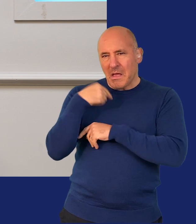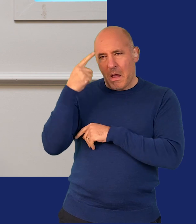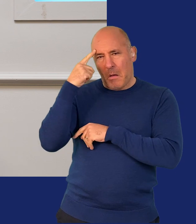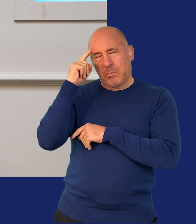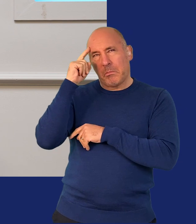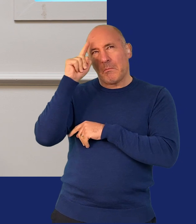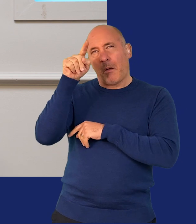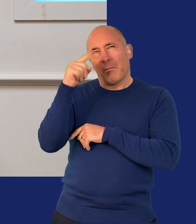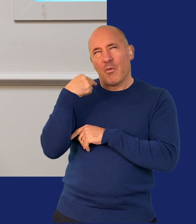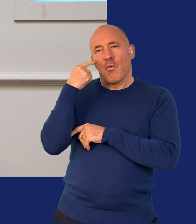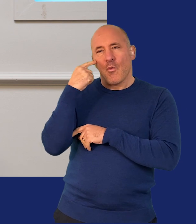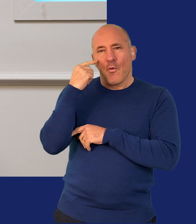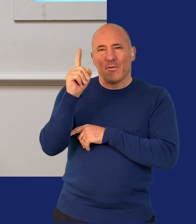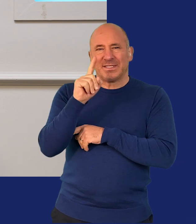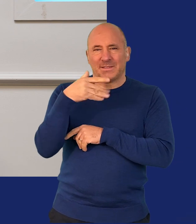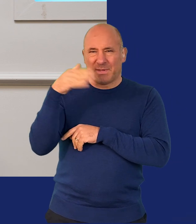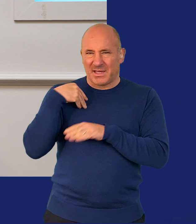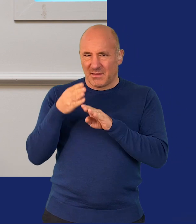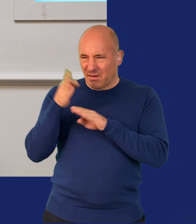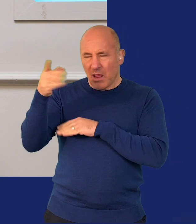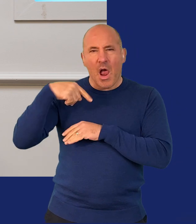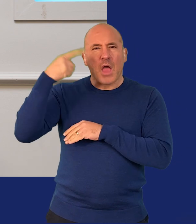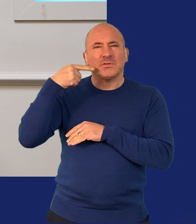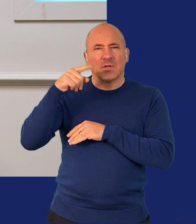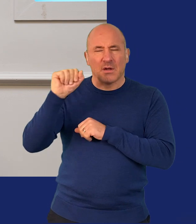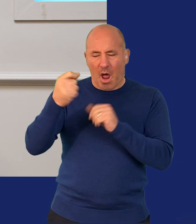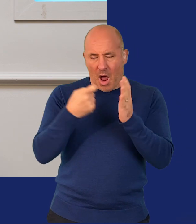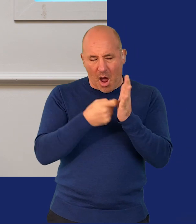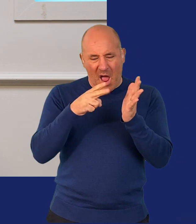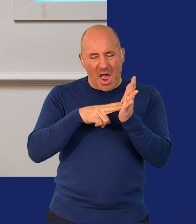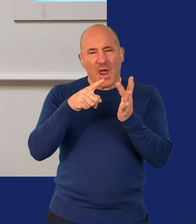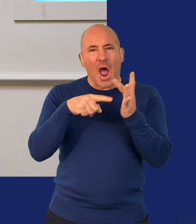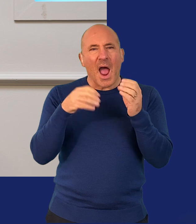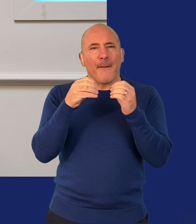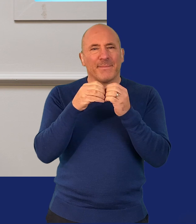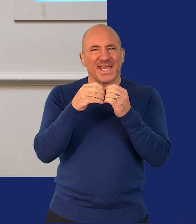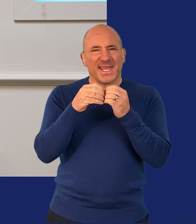Earlier this year, I got to visit the RNIB's Grimaldi building in London.